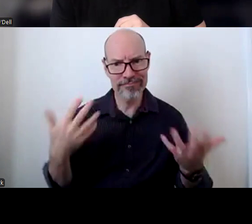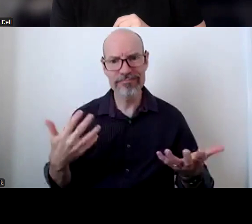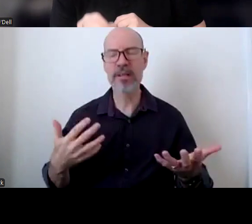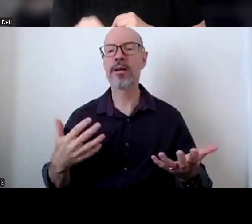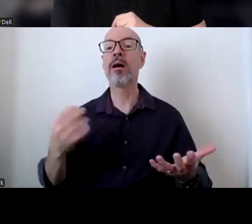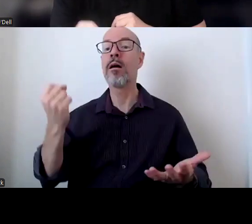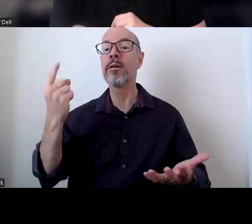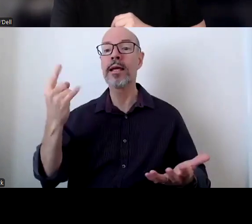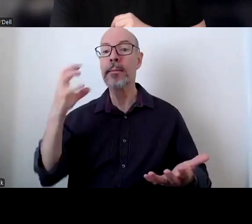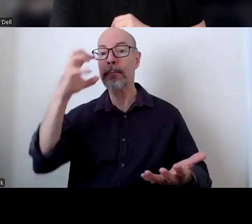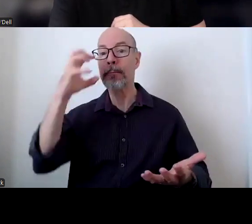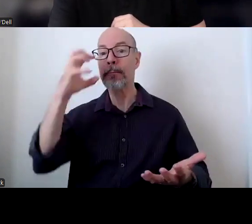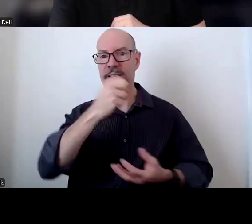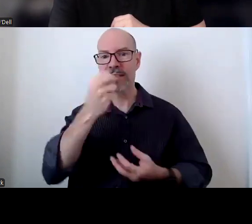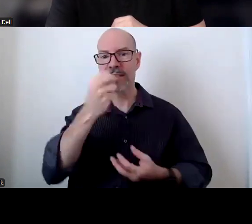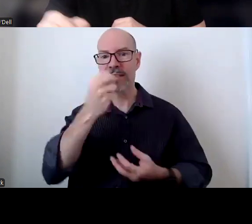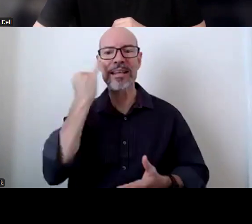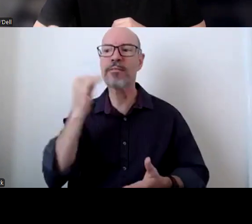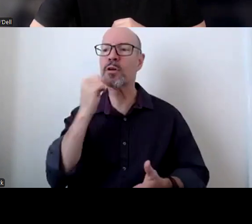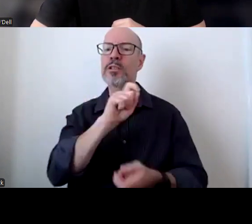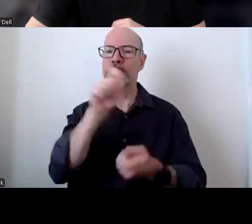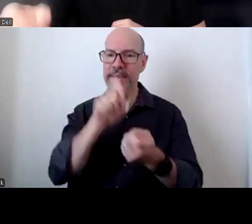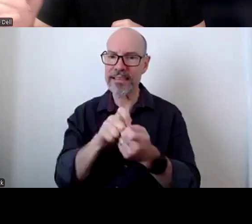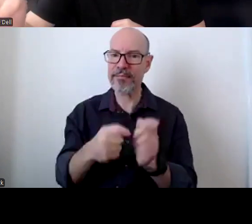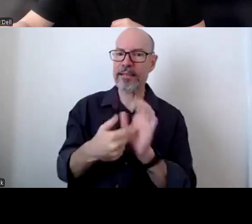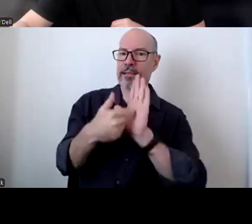explicitly made accessible for a deaf and hard of hearing person